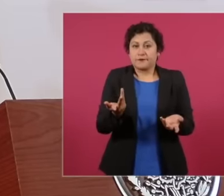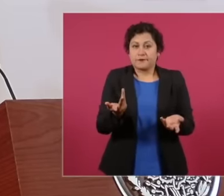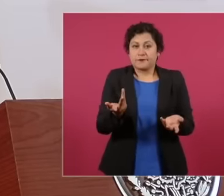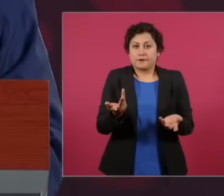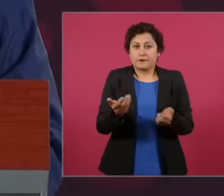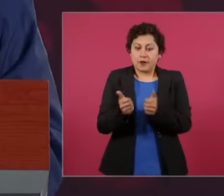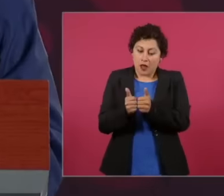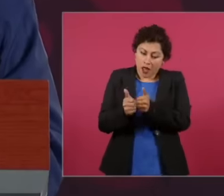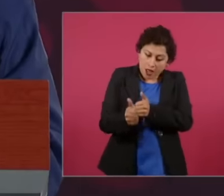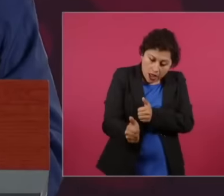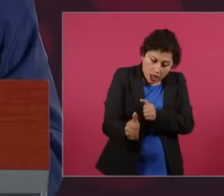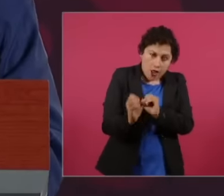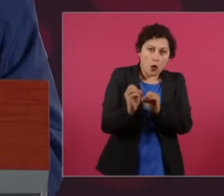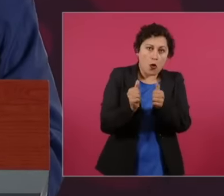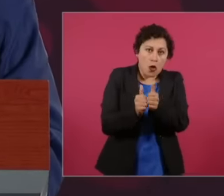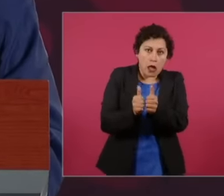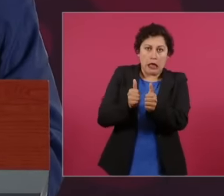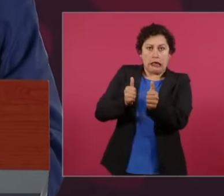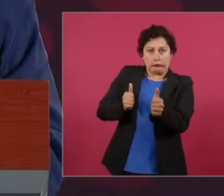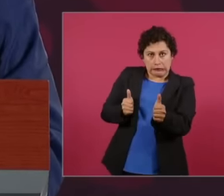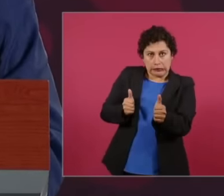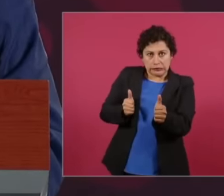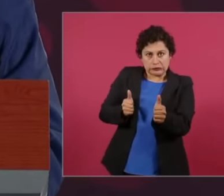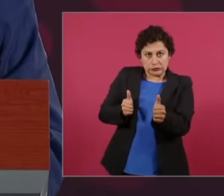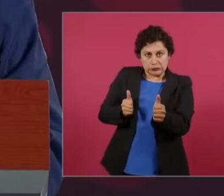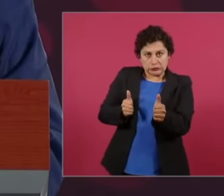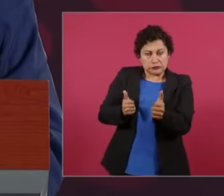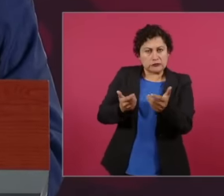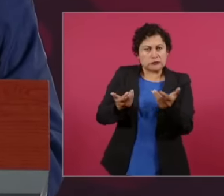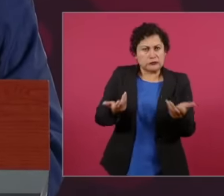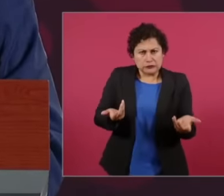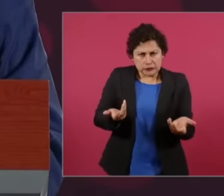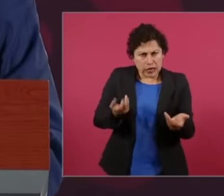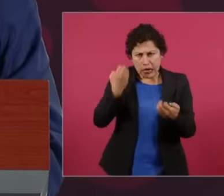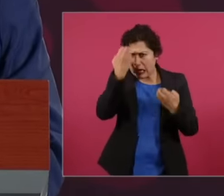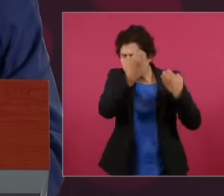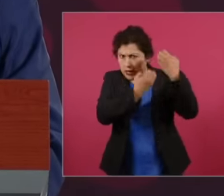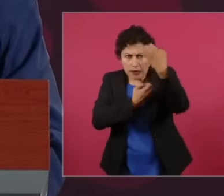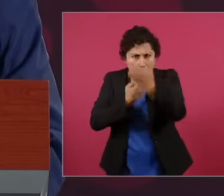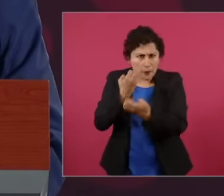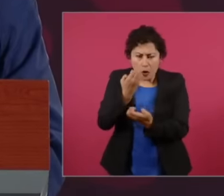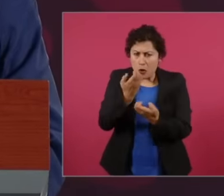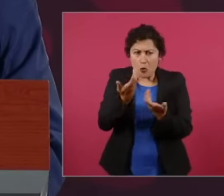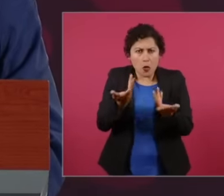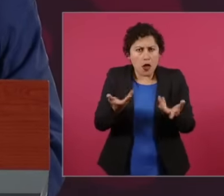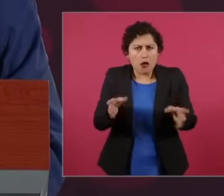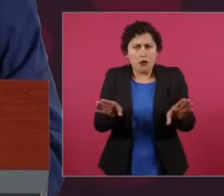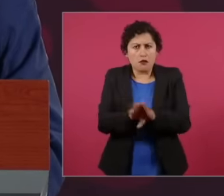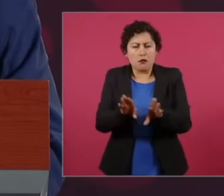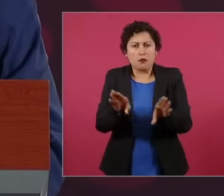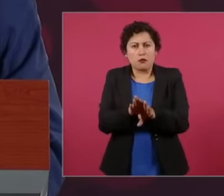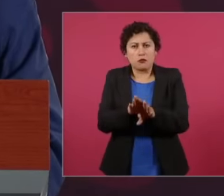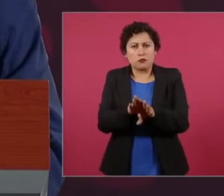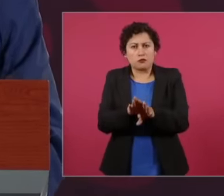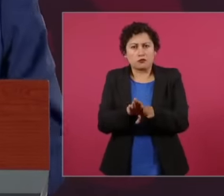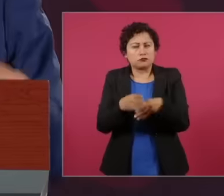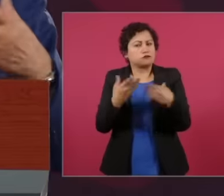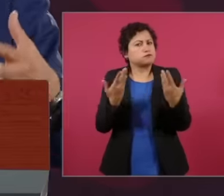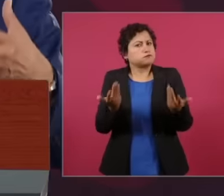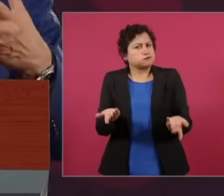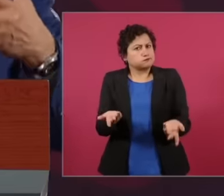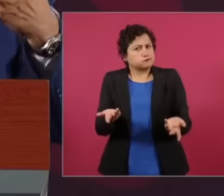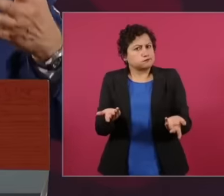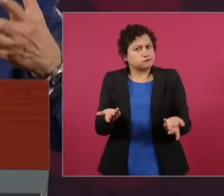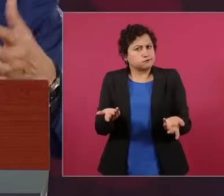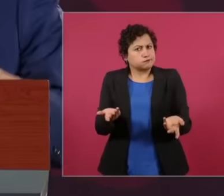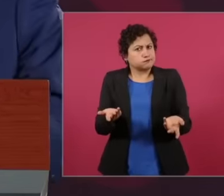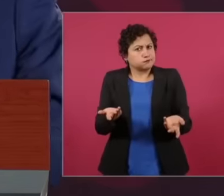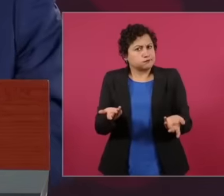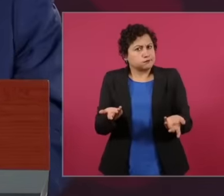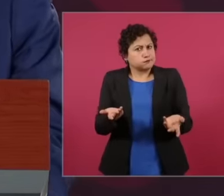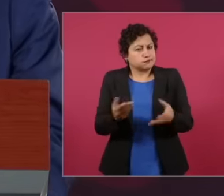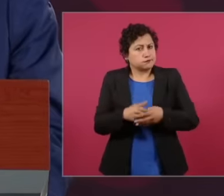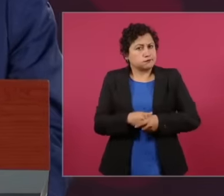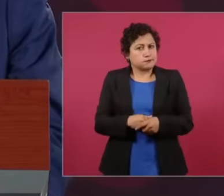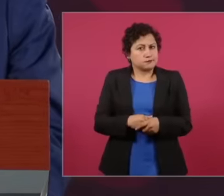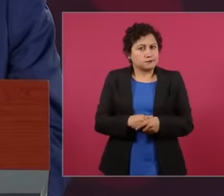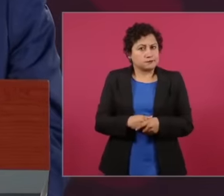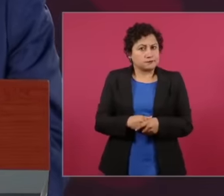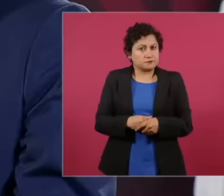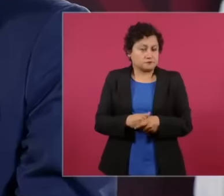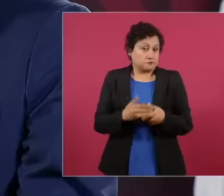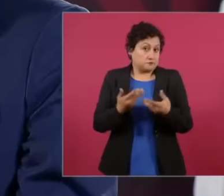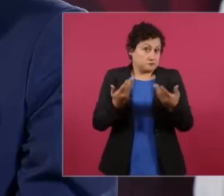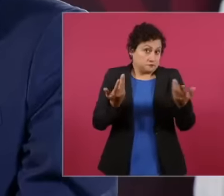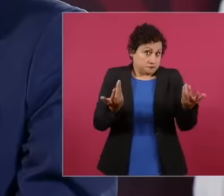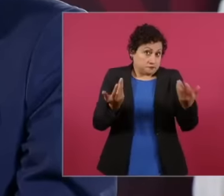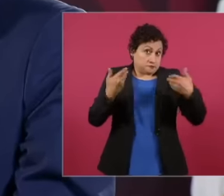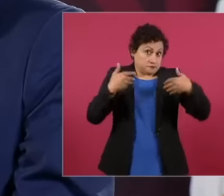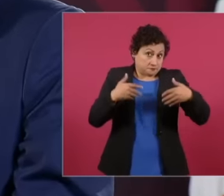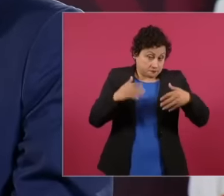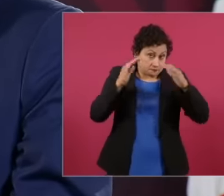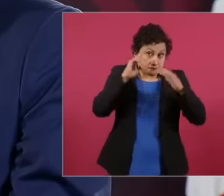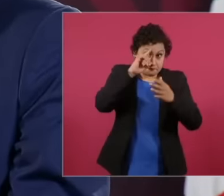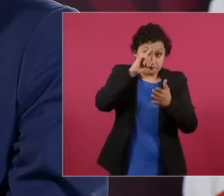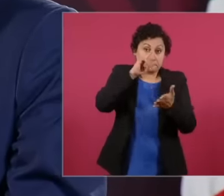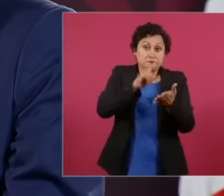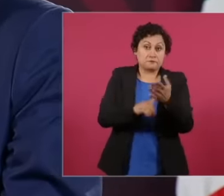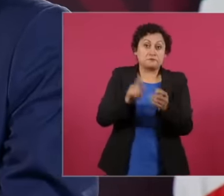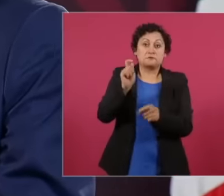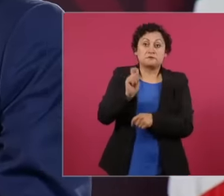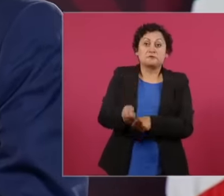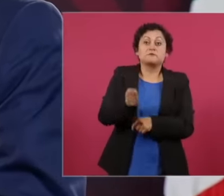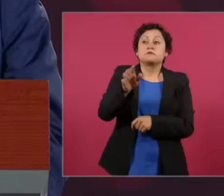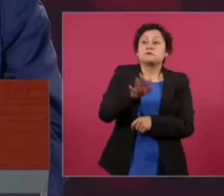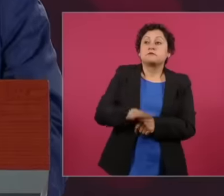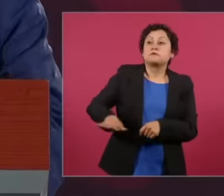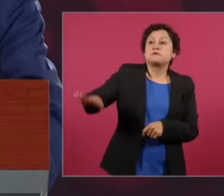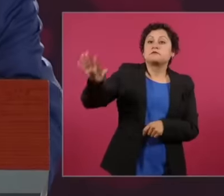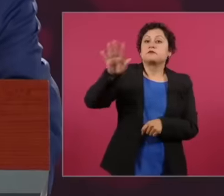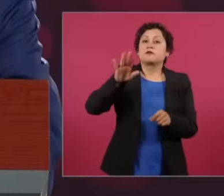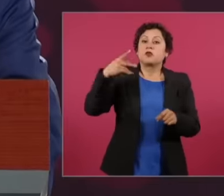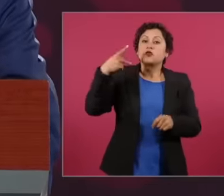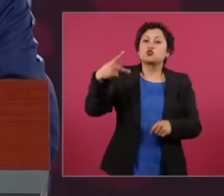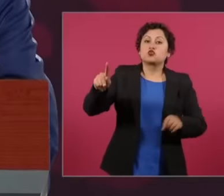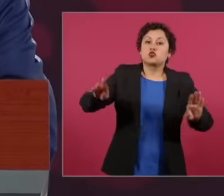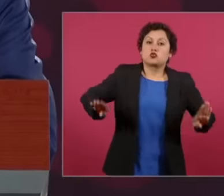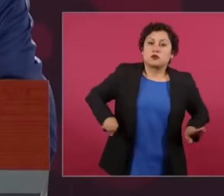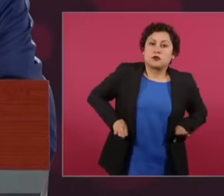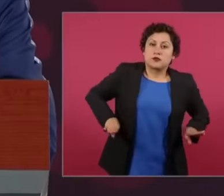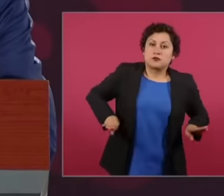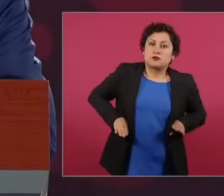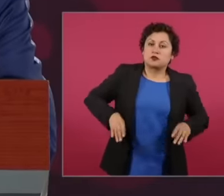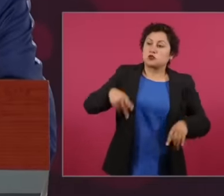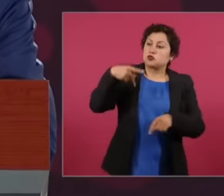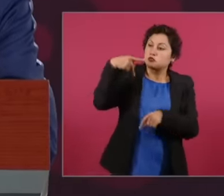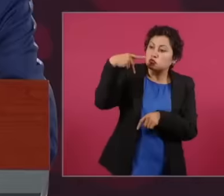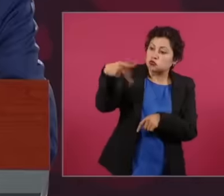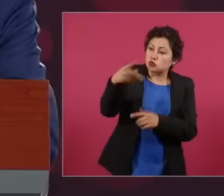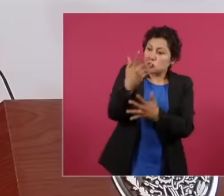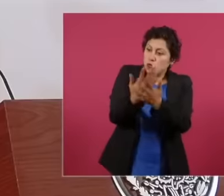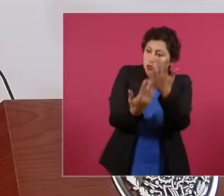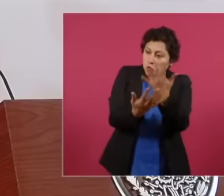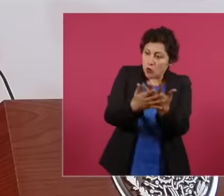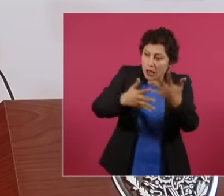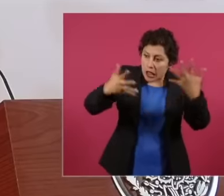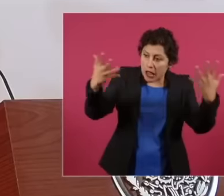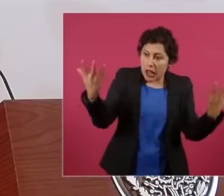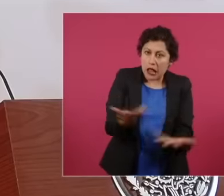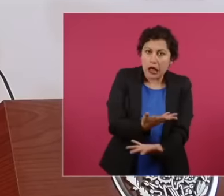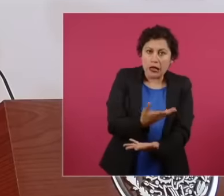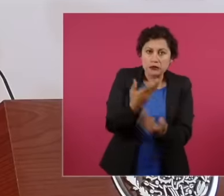society is not with the attitude and with the actions of the people